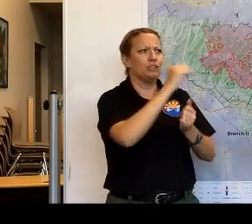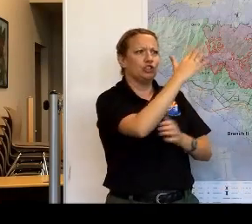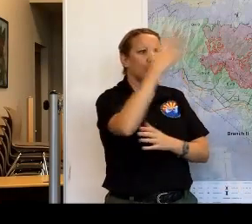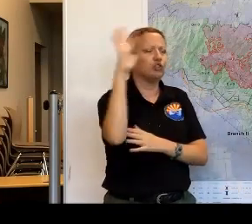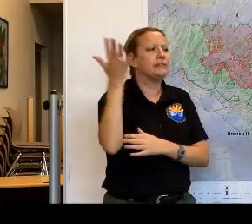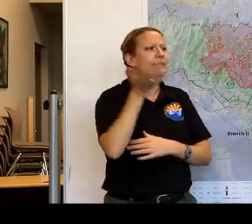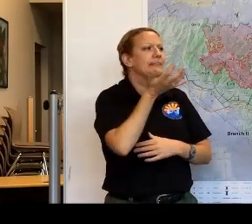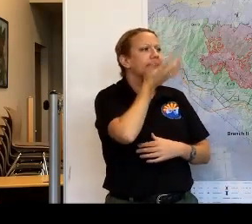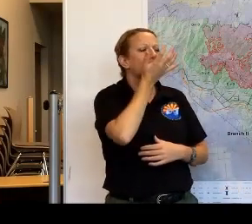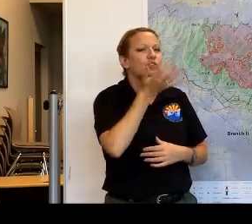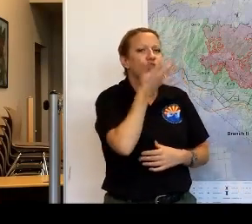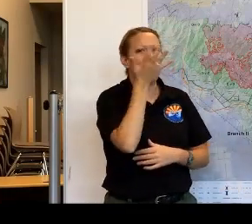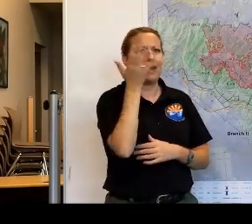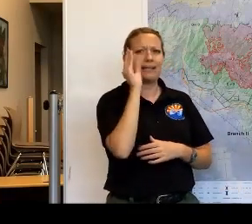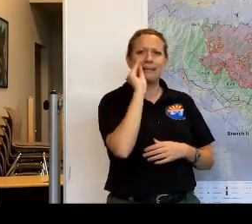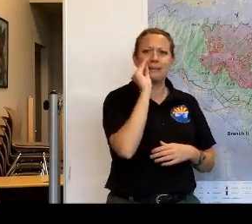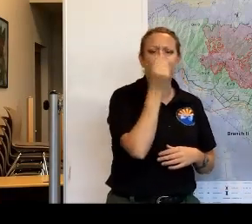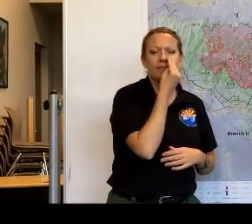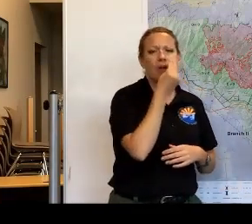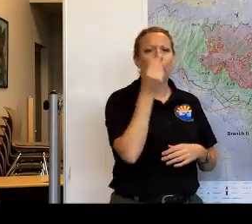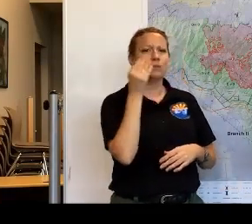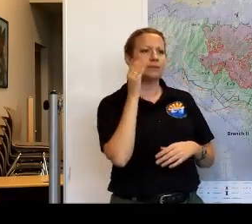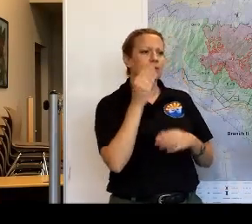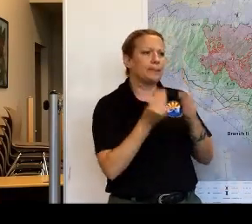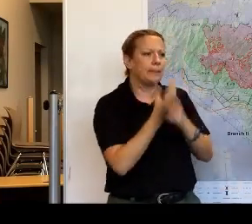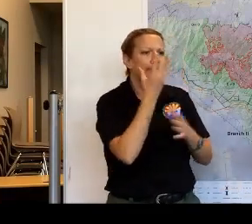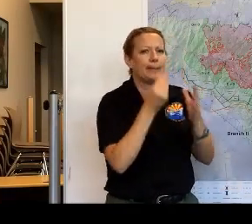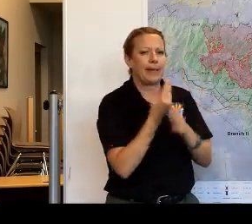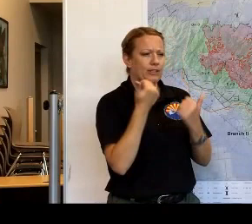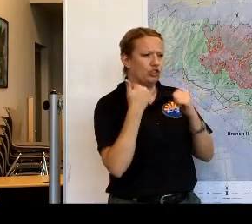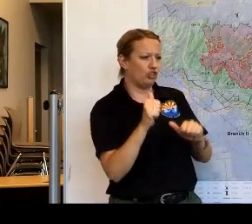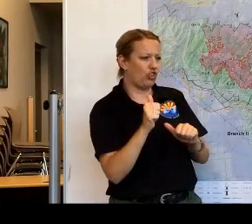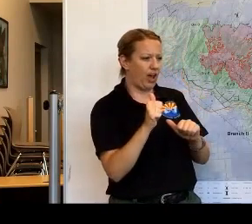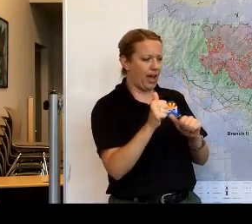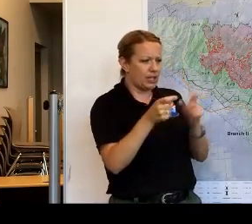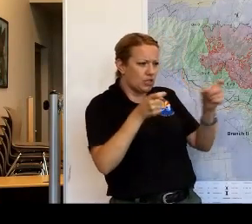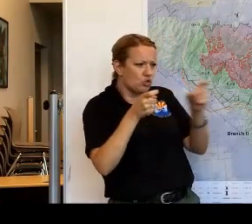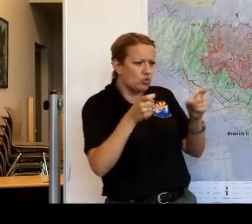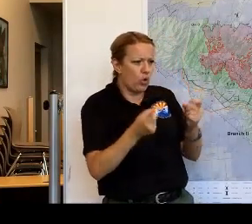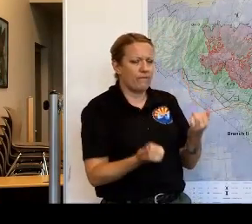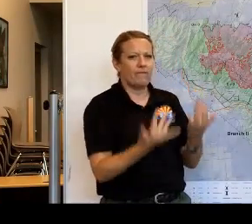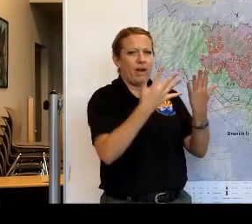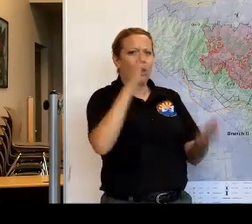manipulate the fire behavior to reduce that. This Frye Fire is a good example of